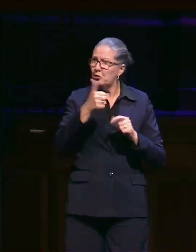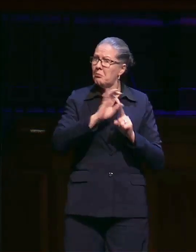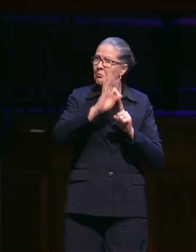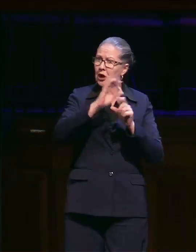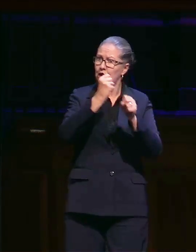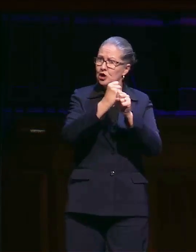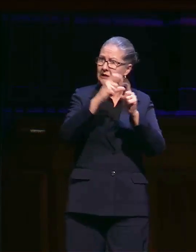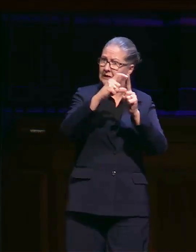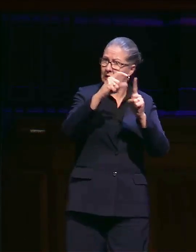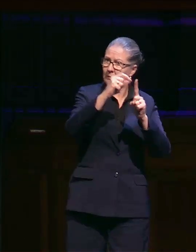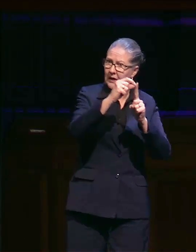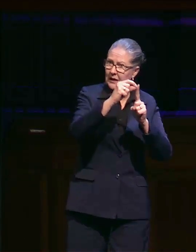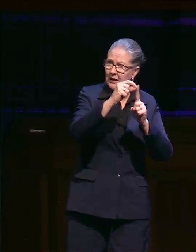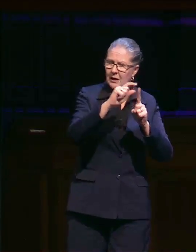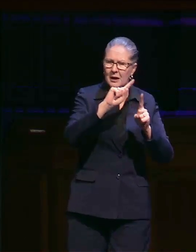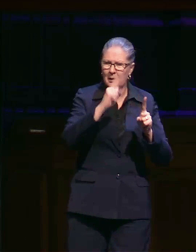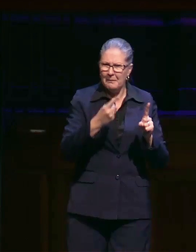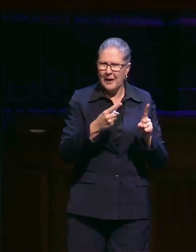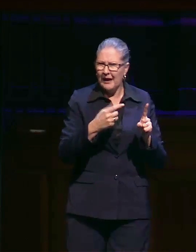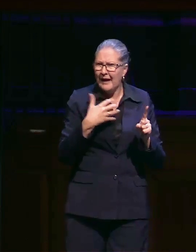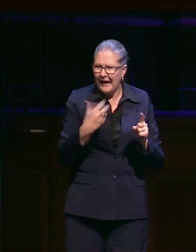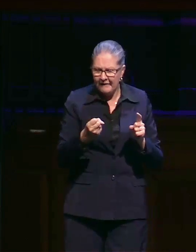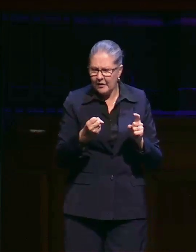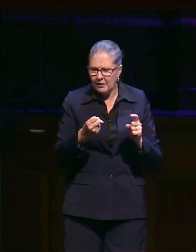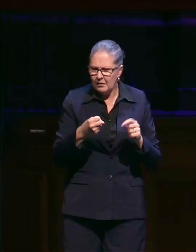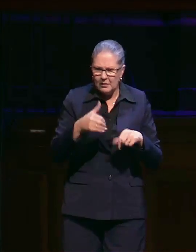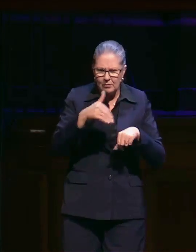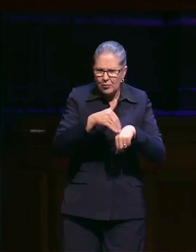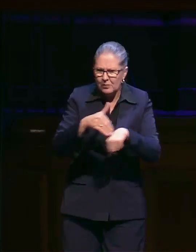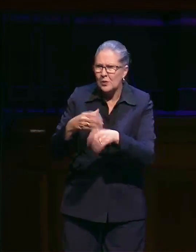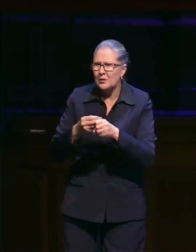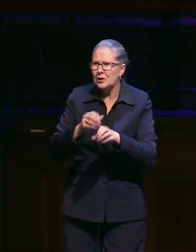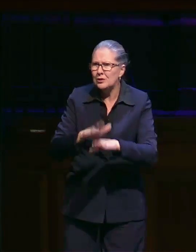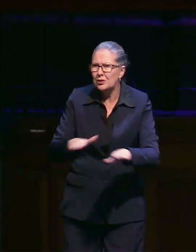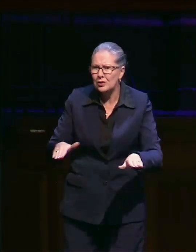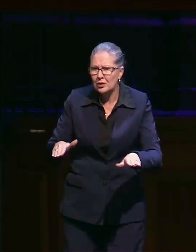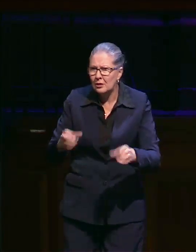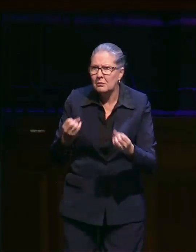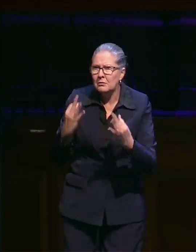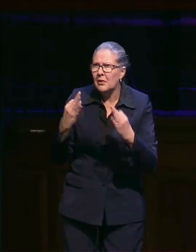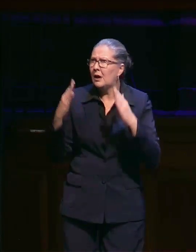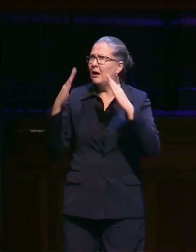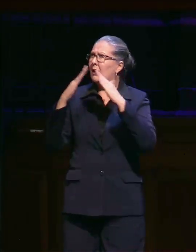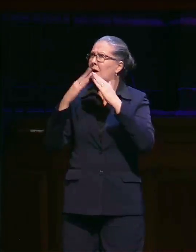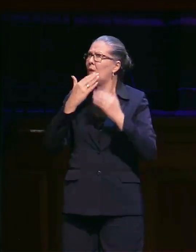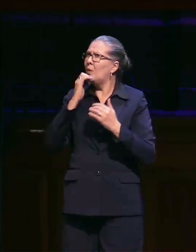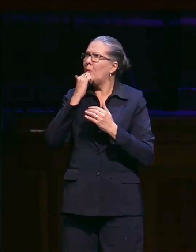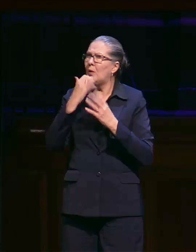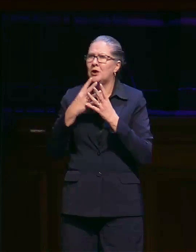it's neglecting the things that we should all hold dear like health of our children a warm dry home mental health services or rivers and